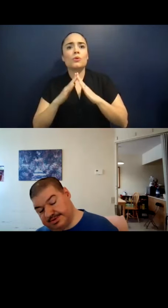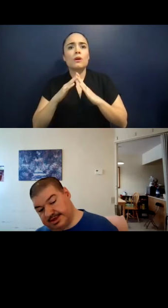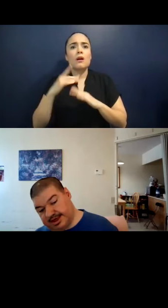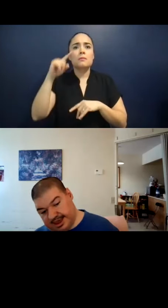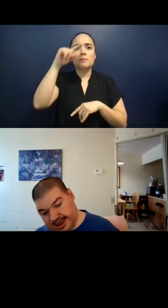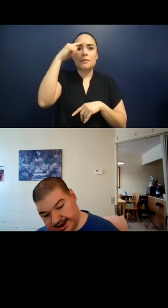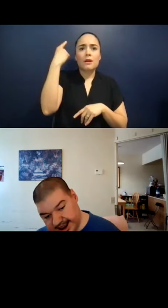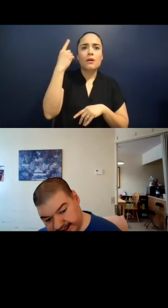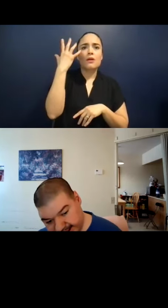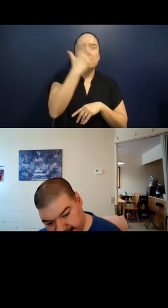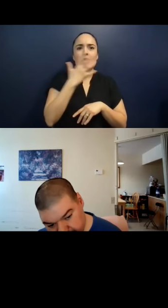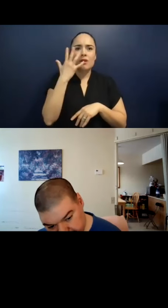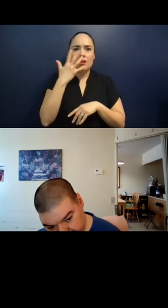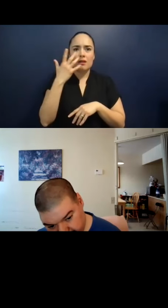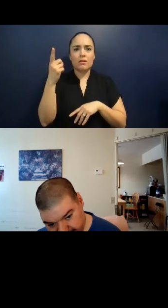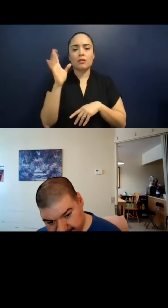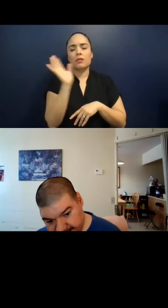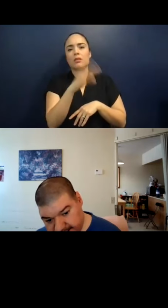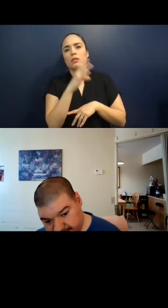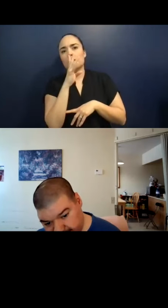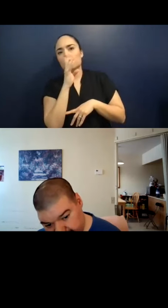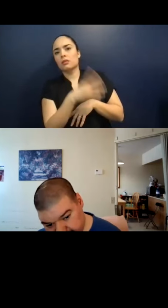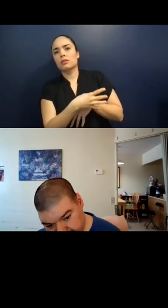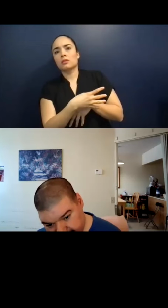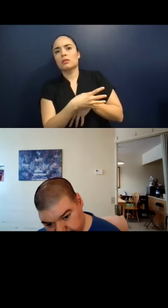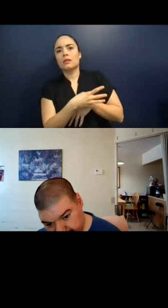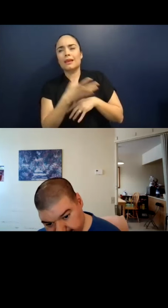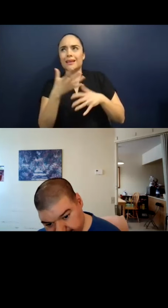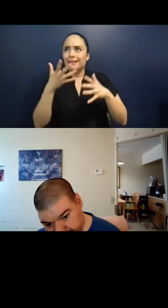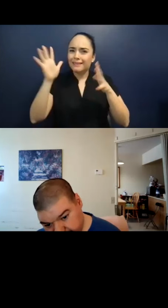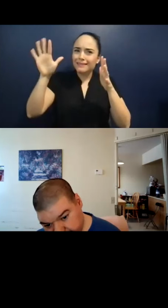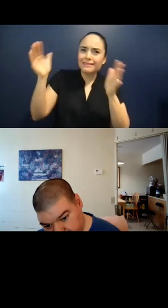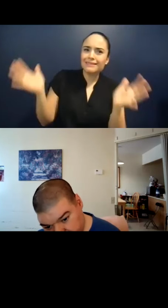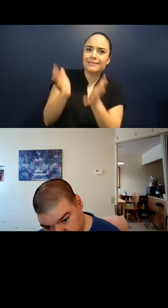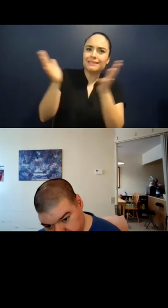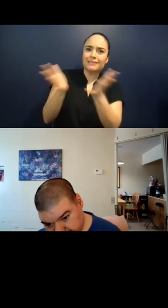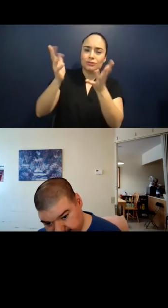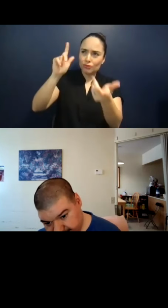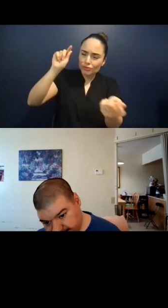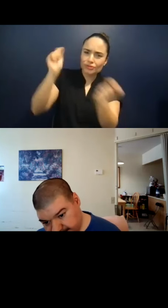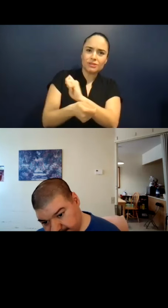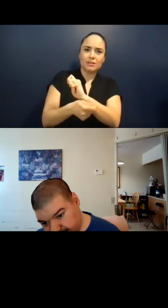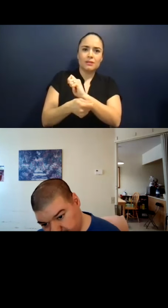of all ages.